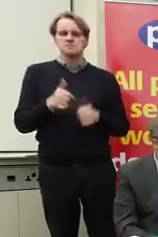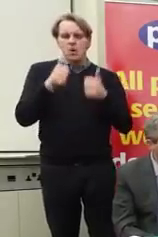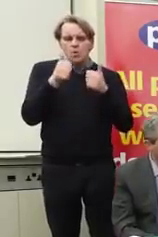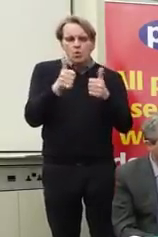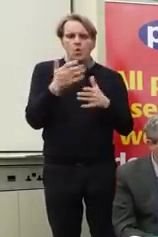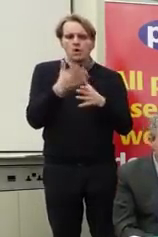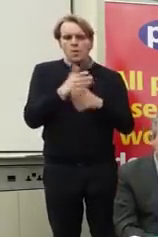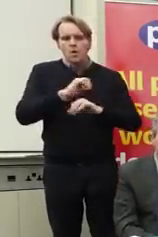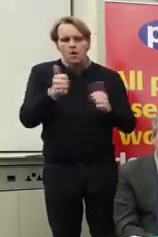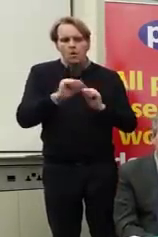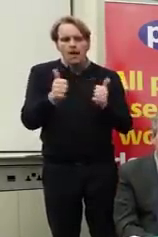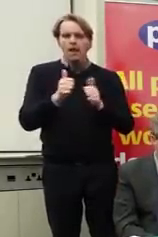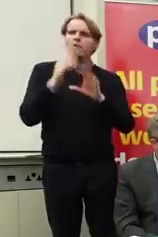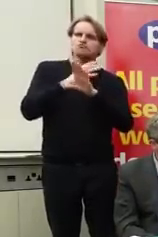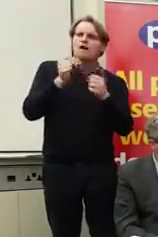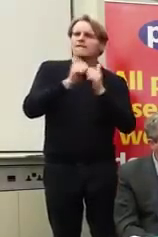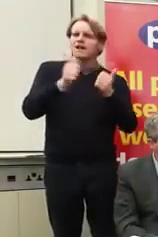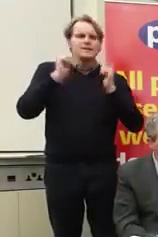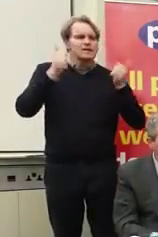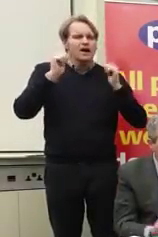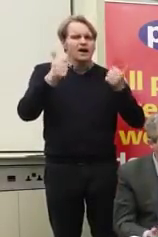well with the private sector and he just listened and it is that sort of